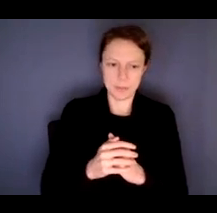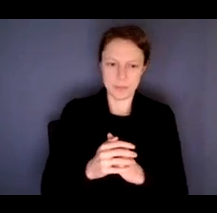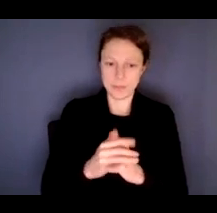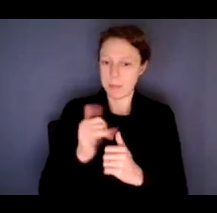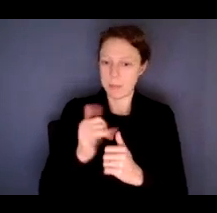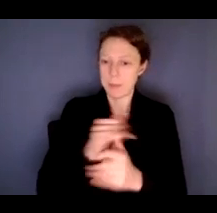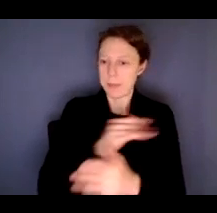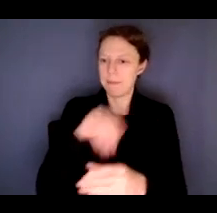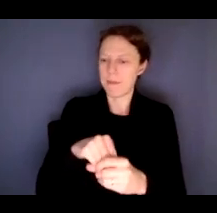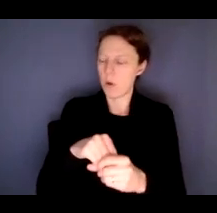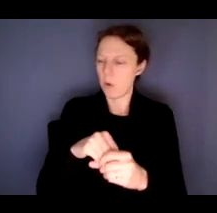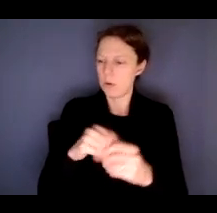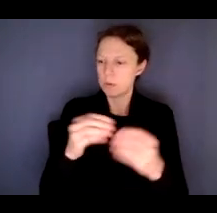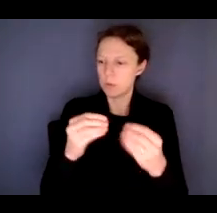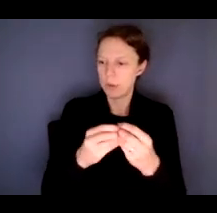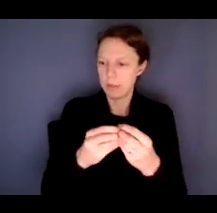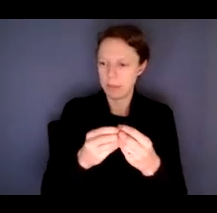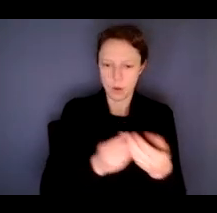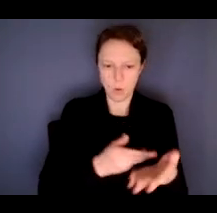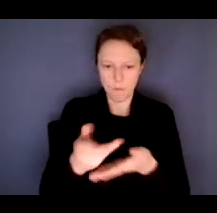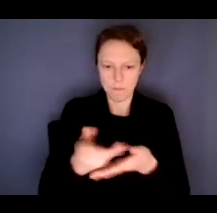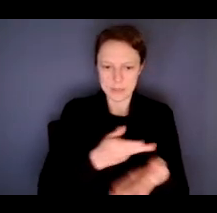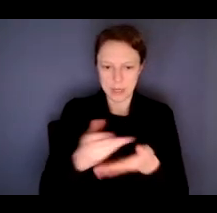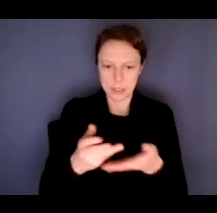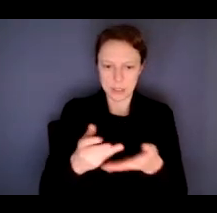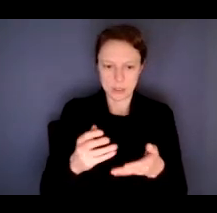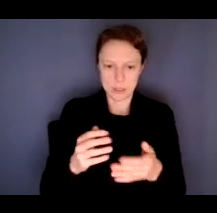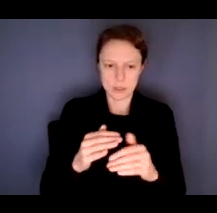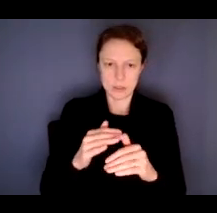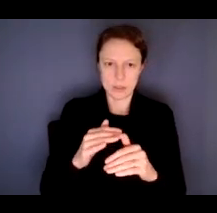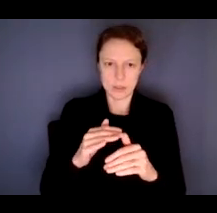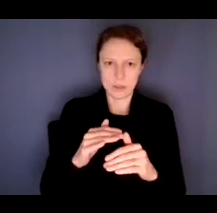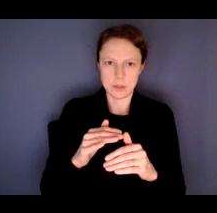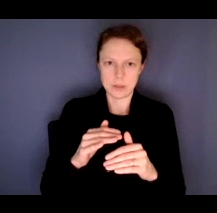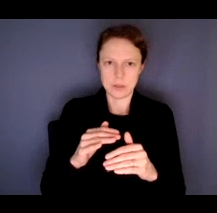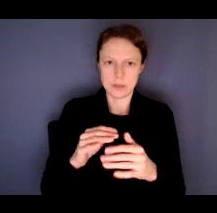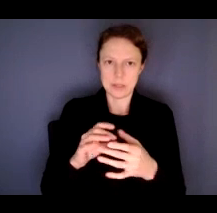in terms of the sep reps participation in the proceedings. They might have those